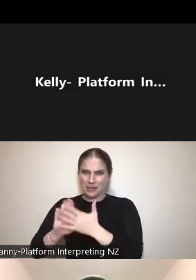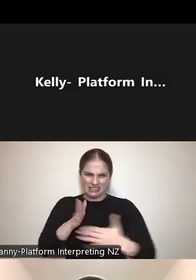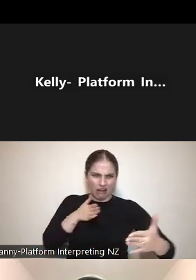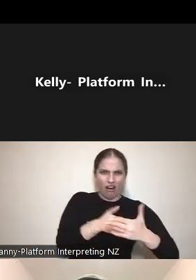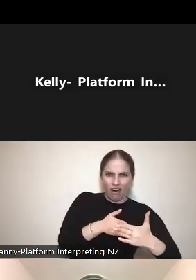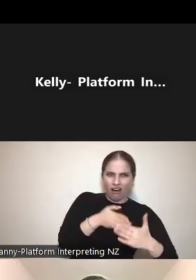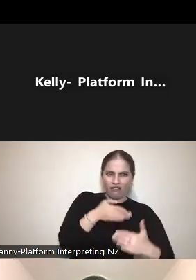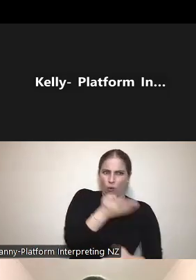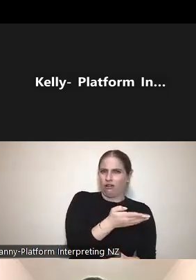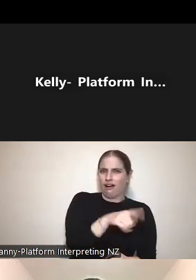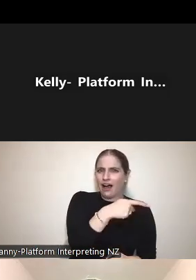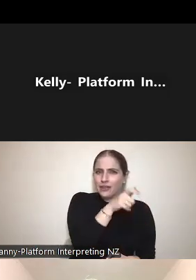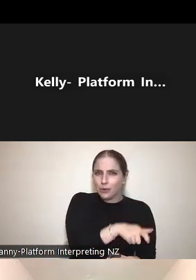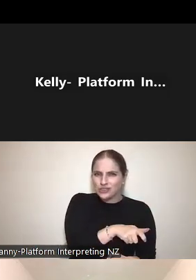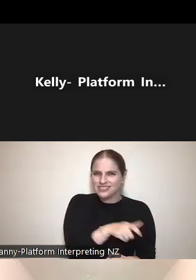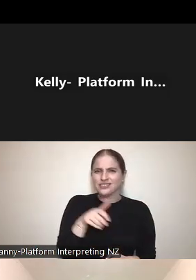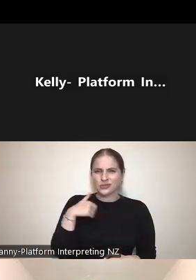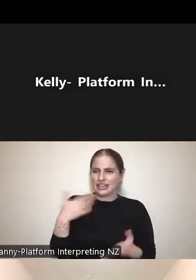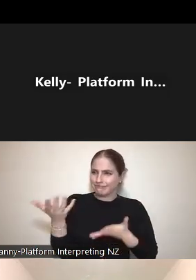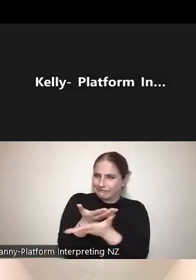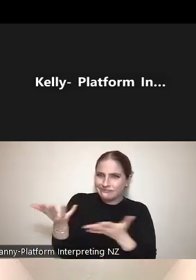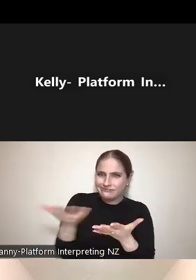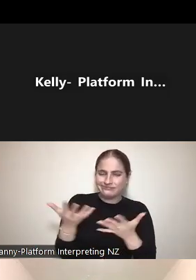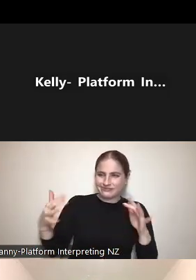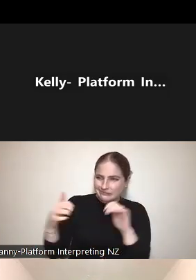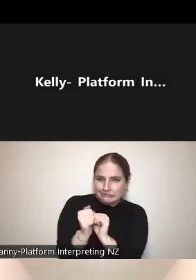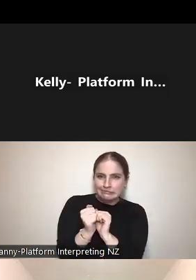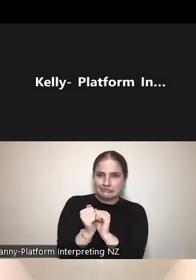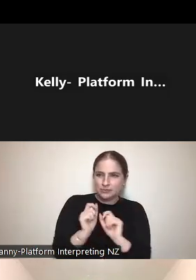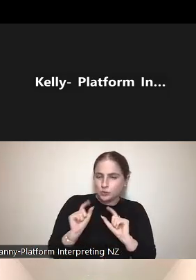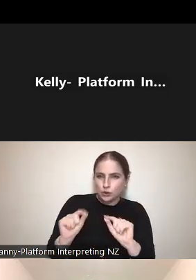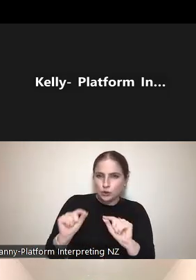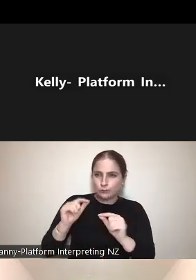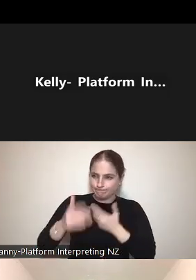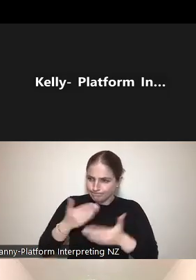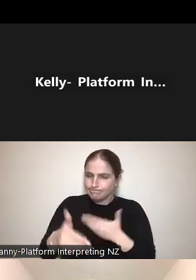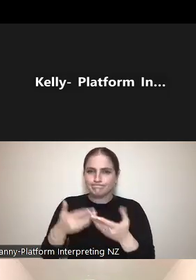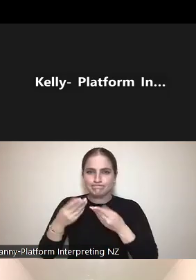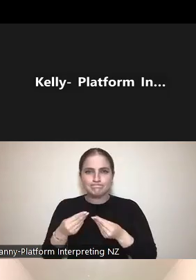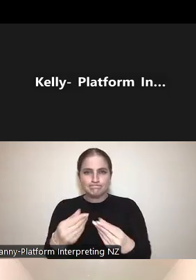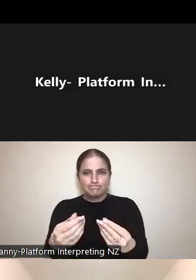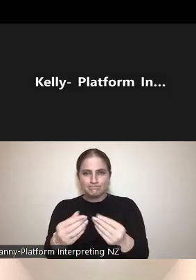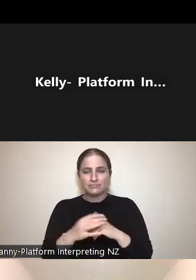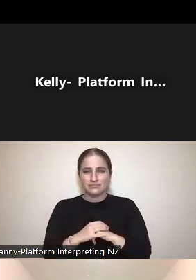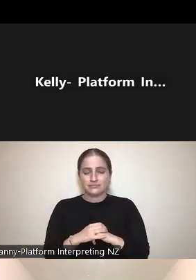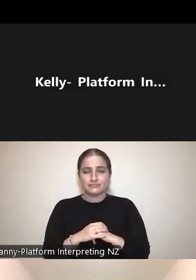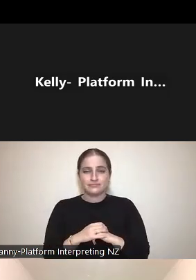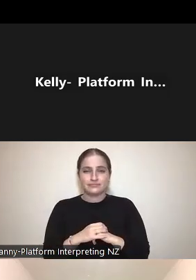conversation and compromise that's needed. And It's yeah, disabled artists are great